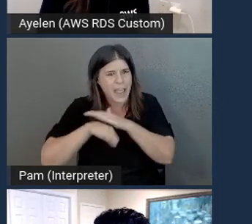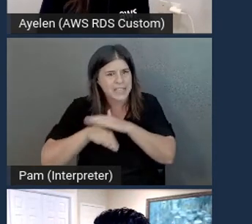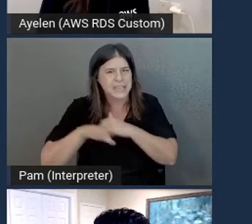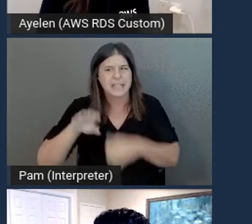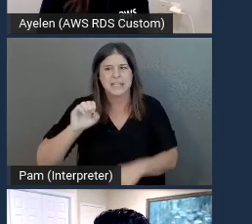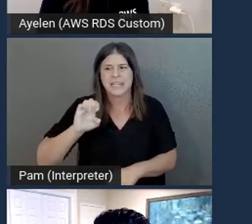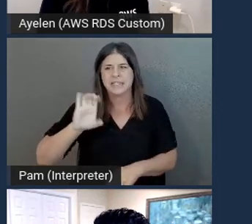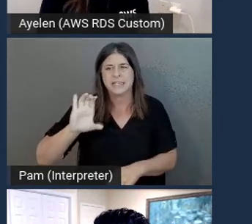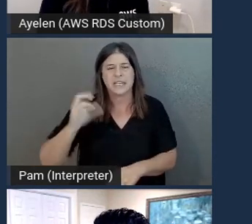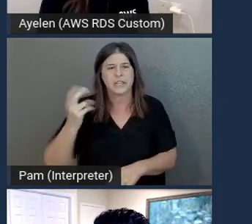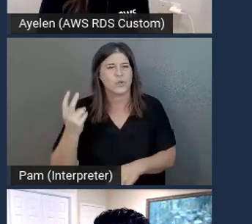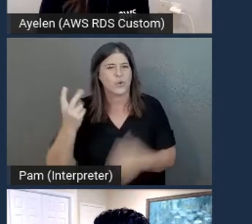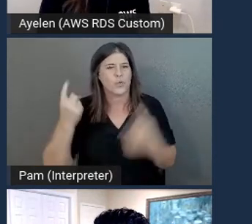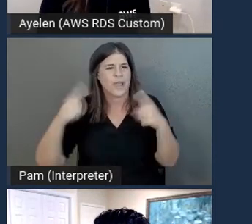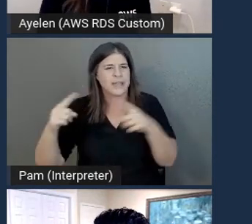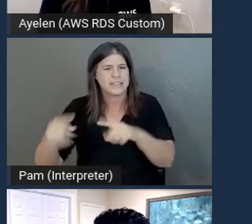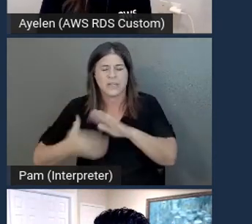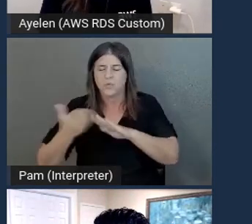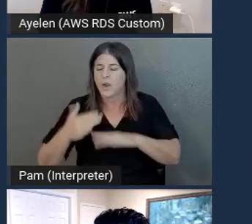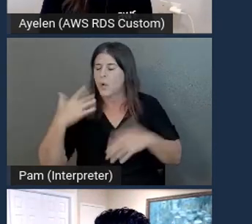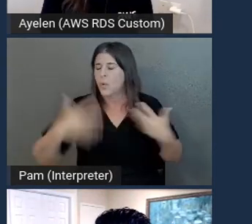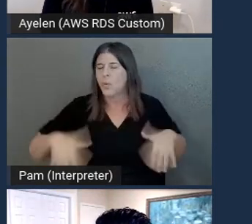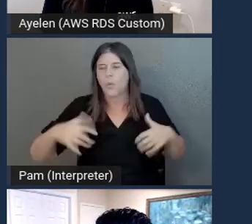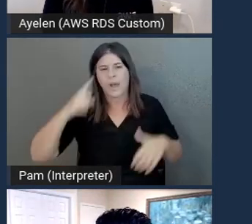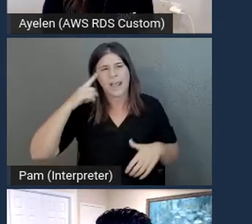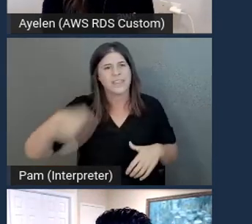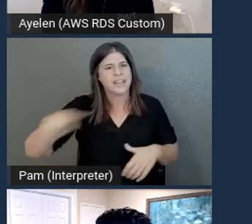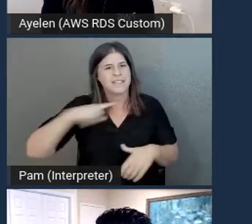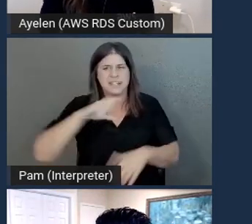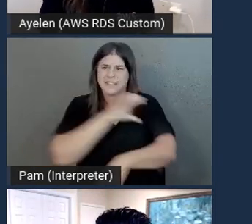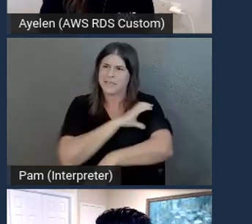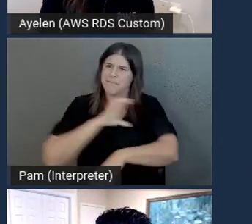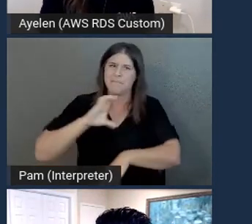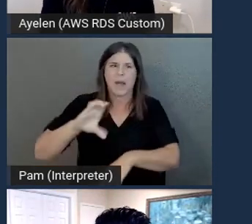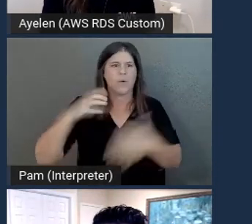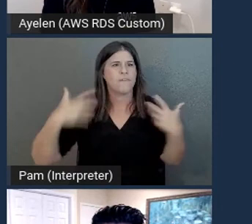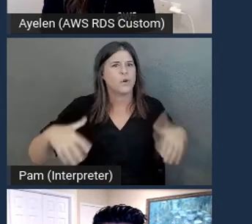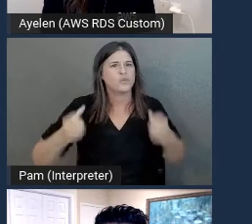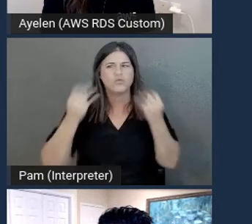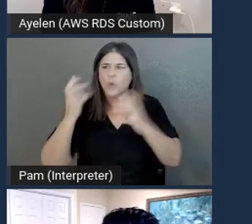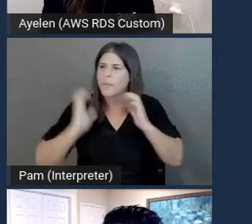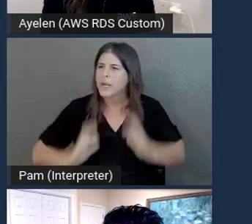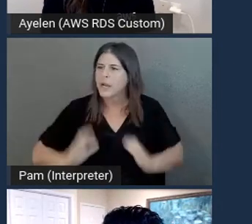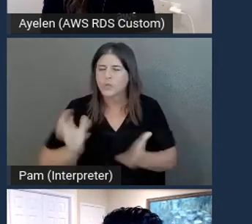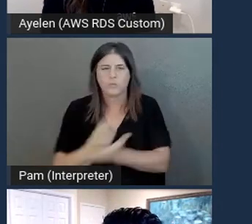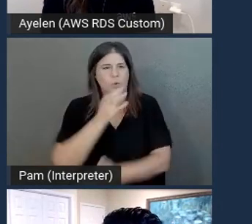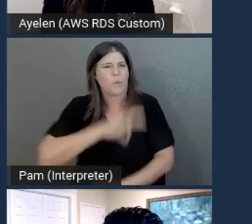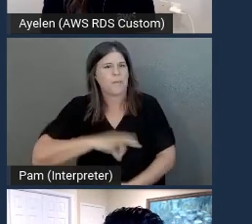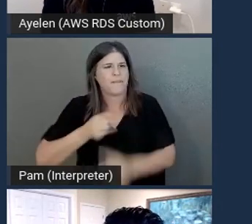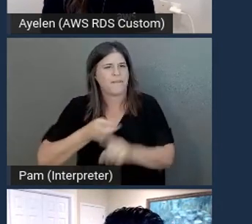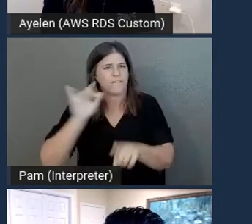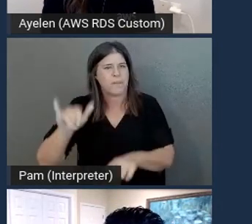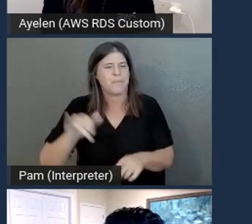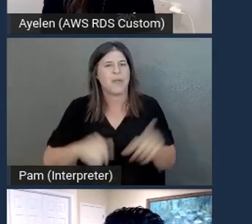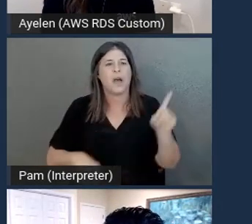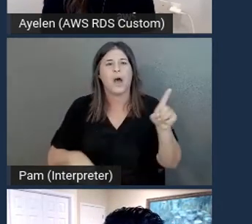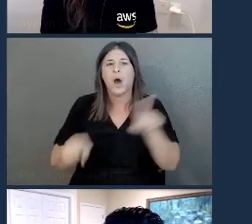and running. This is, yeah, I think this is so powerful. So many customers would benefit from this. And then I just want to pop up a question here.